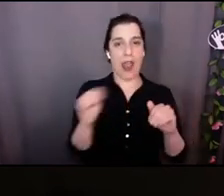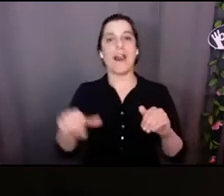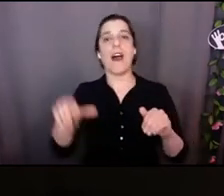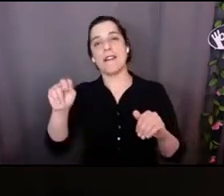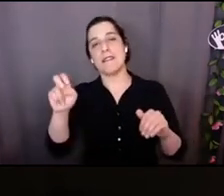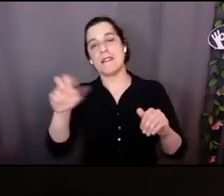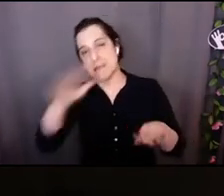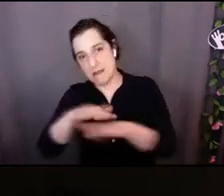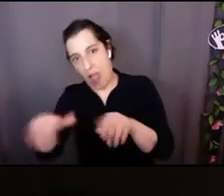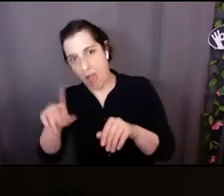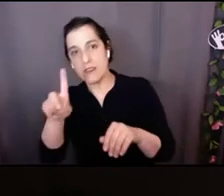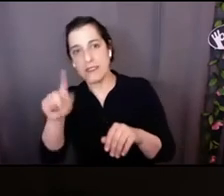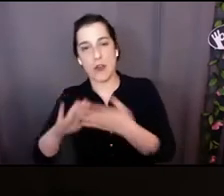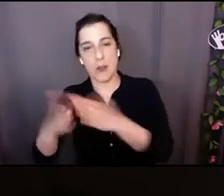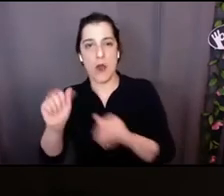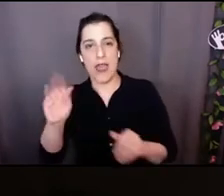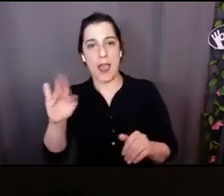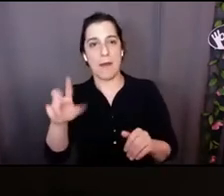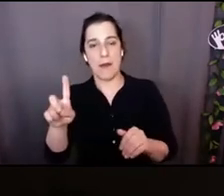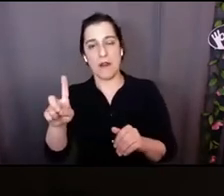I'm not raising this question for you, but for everybody else in the room,